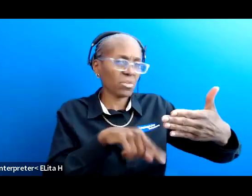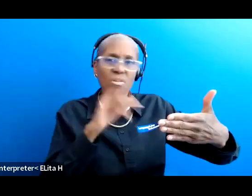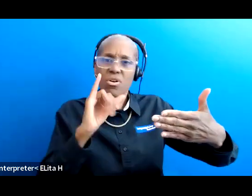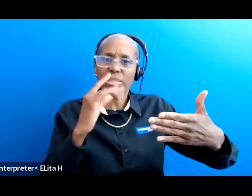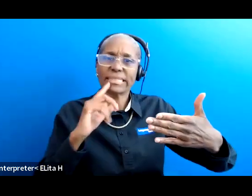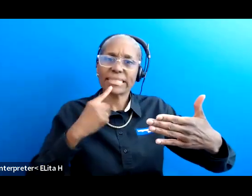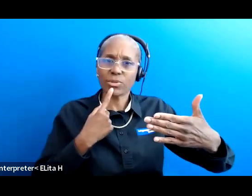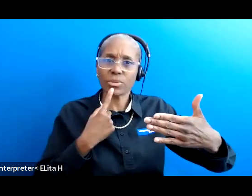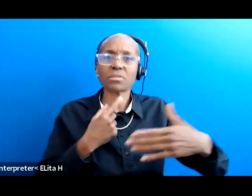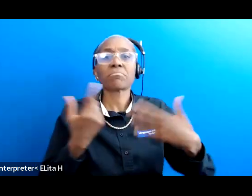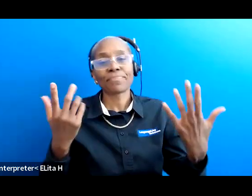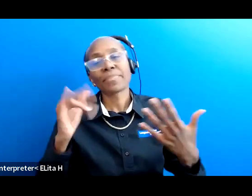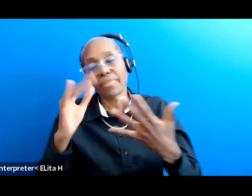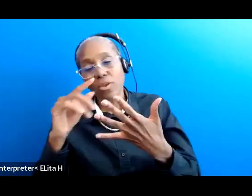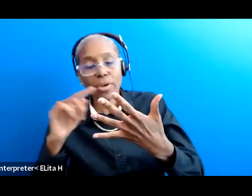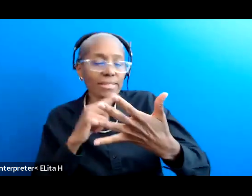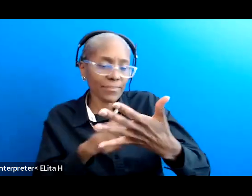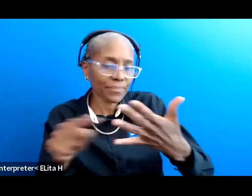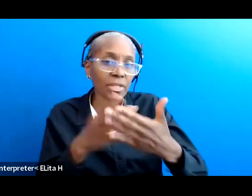This should be the priority when you meet somebody.